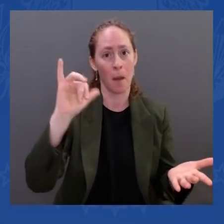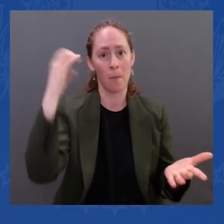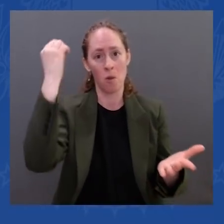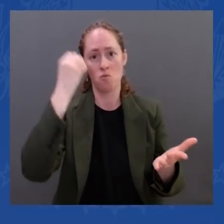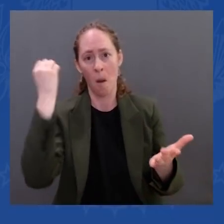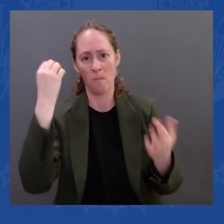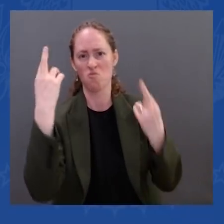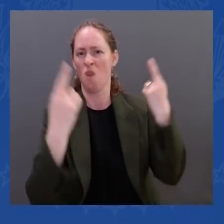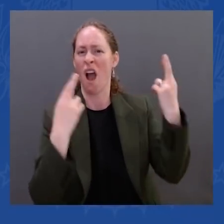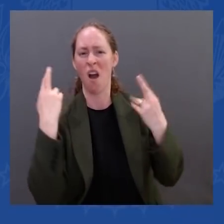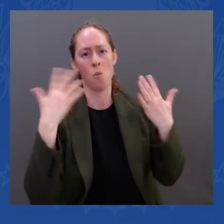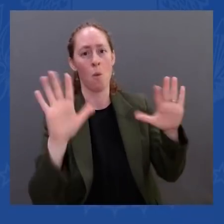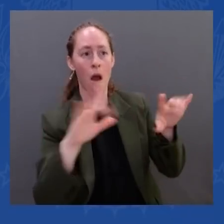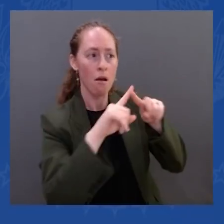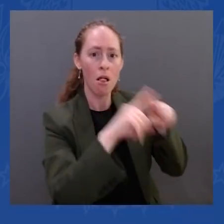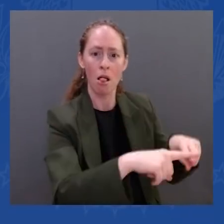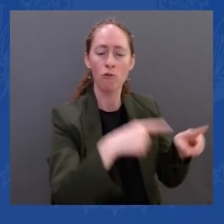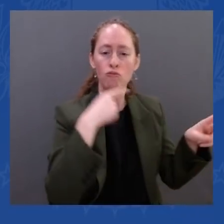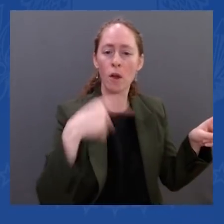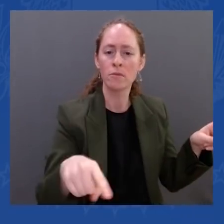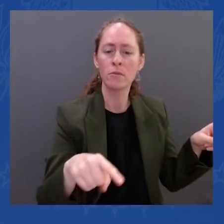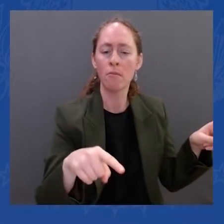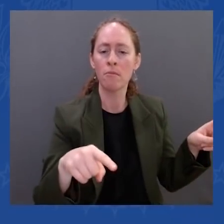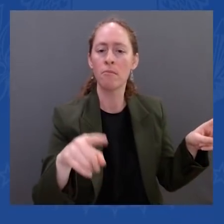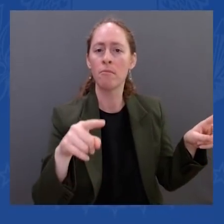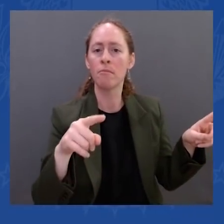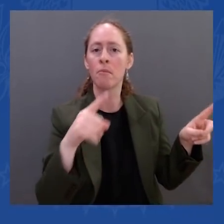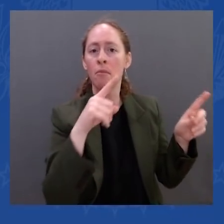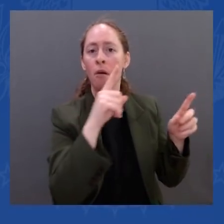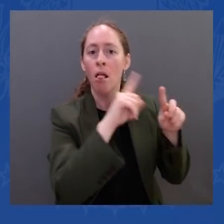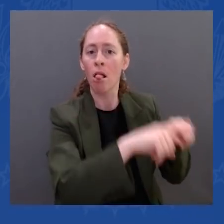And what I've been able to do to keep it from getting even worse -- and it's bad.